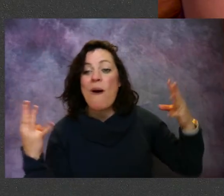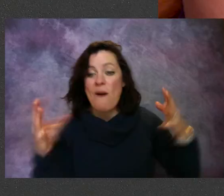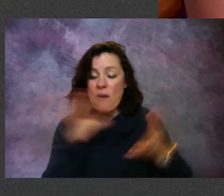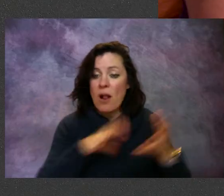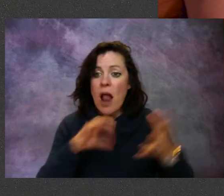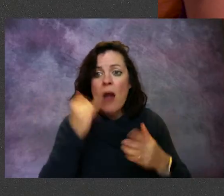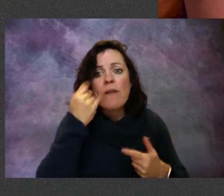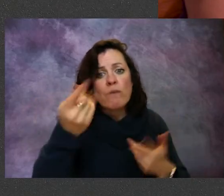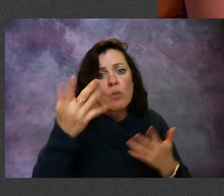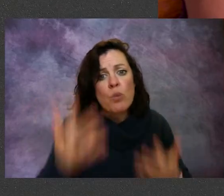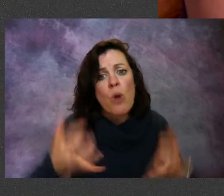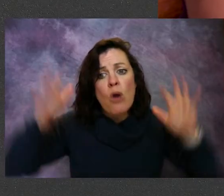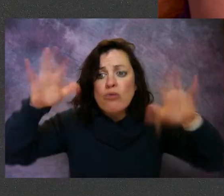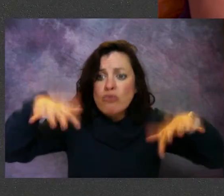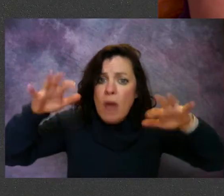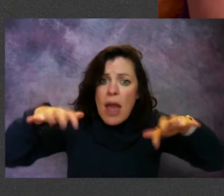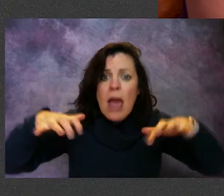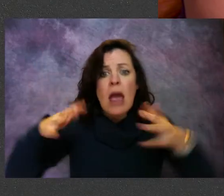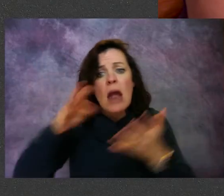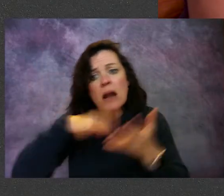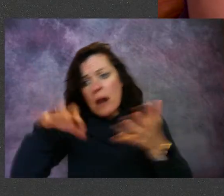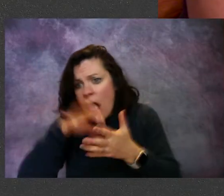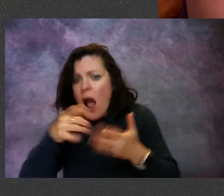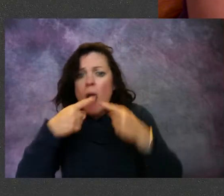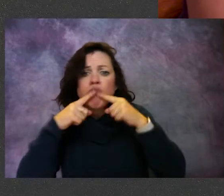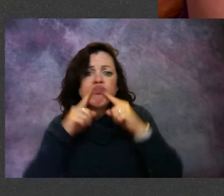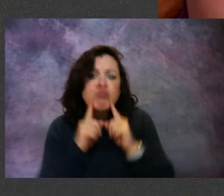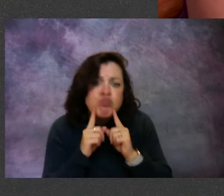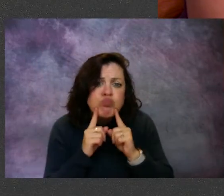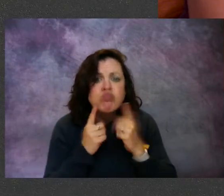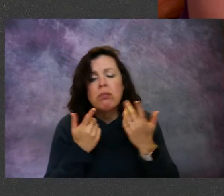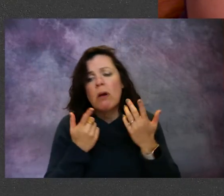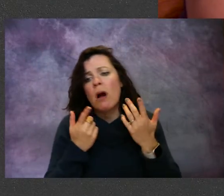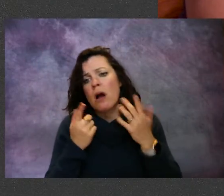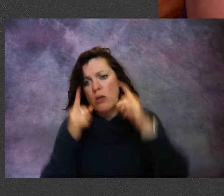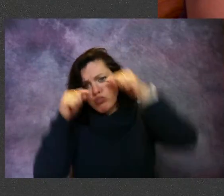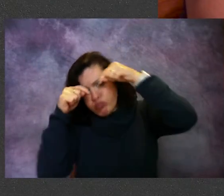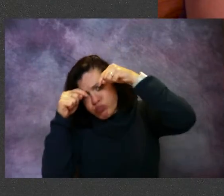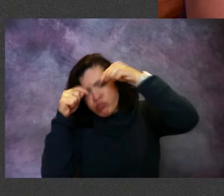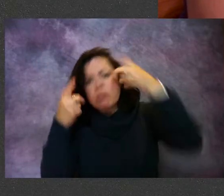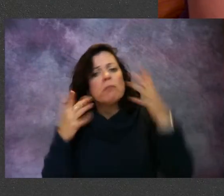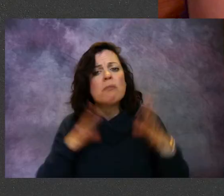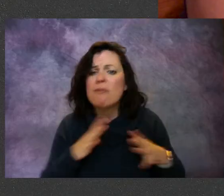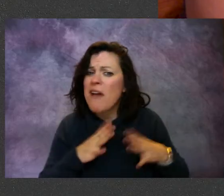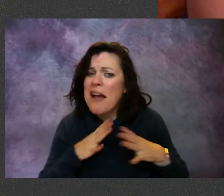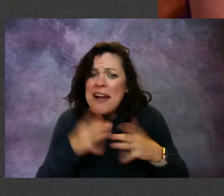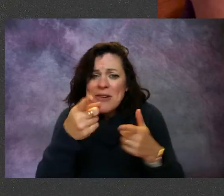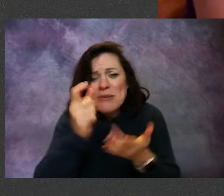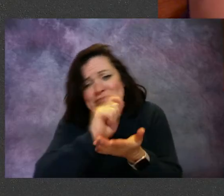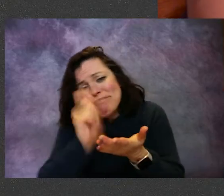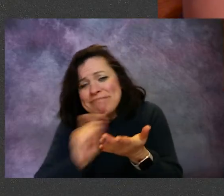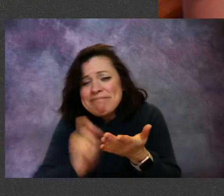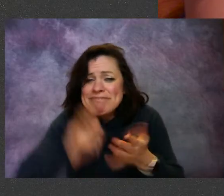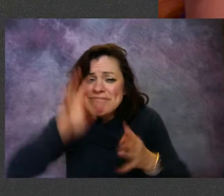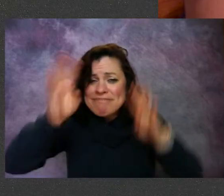maybe you have a not smiley face, maybe you have a frown. You decide what type of face you are going to have